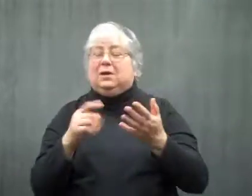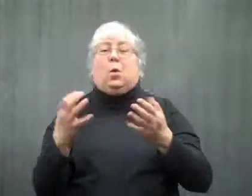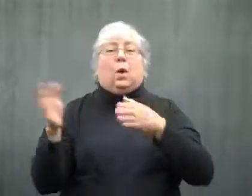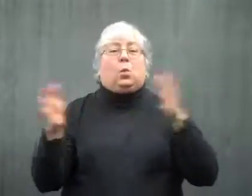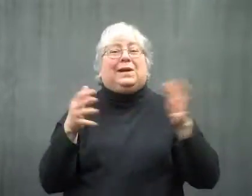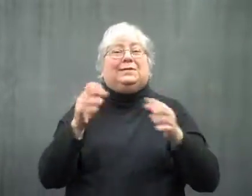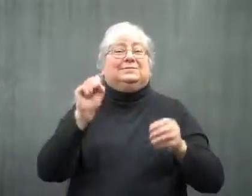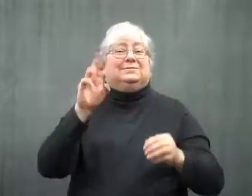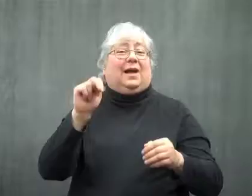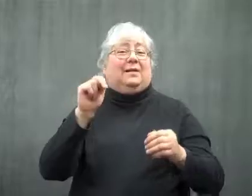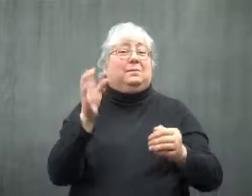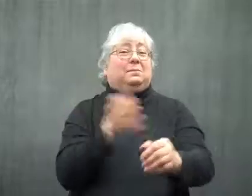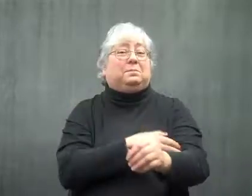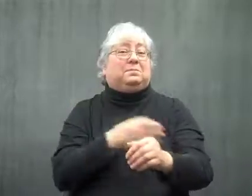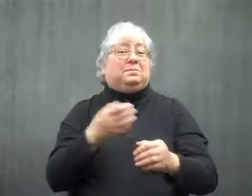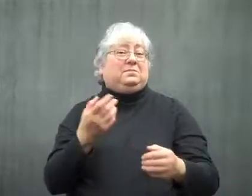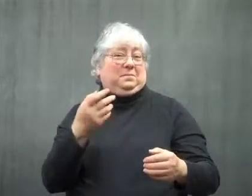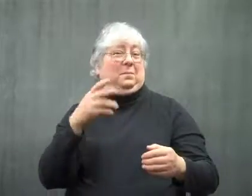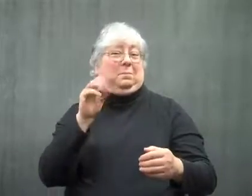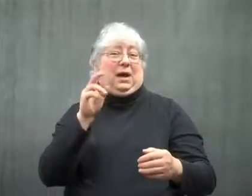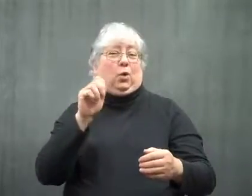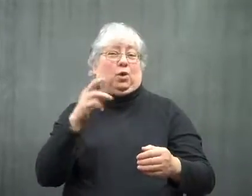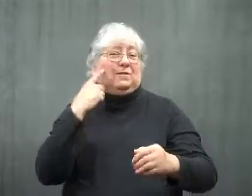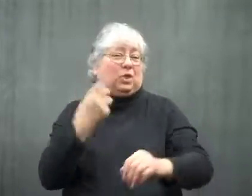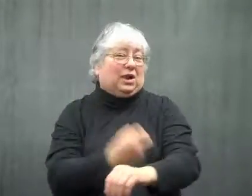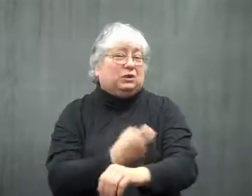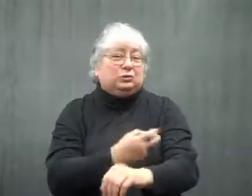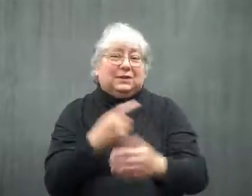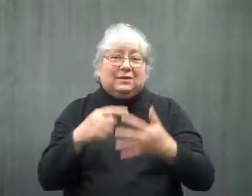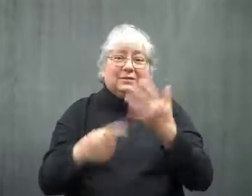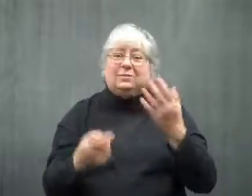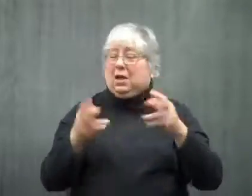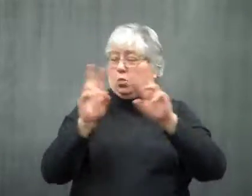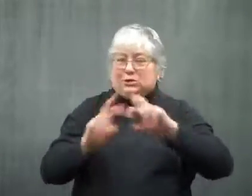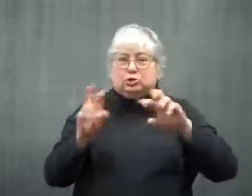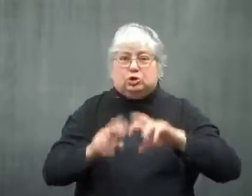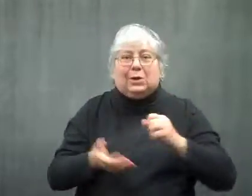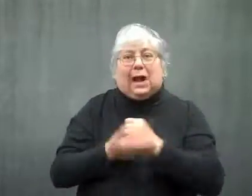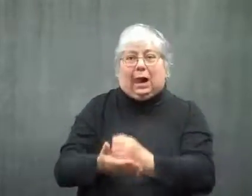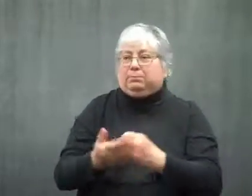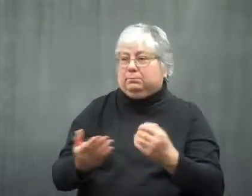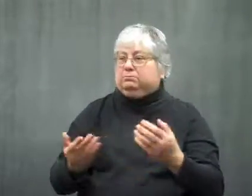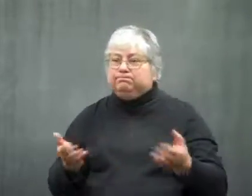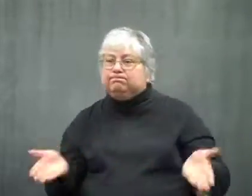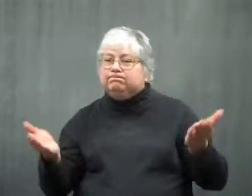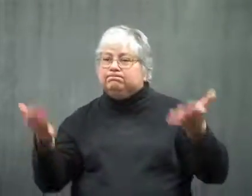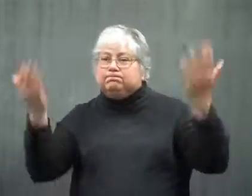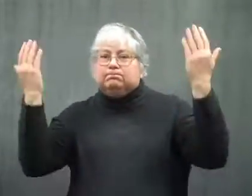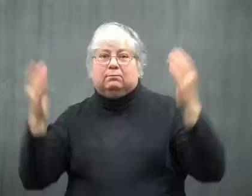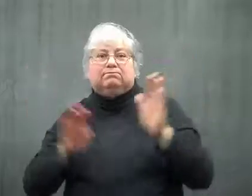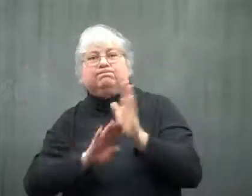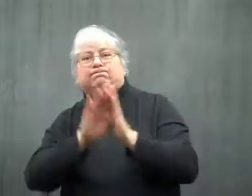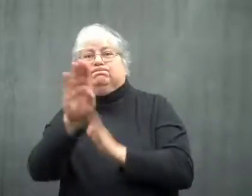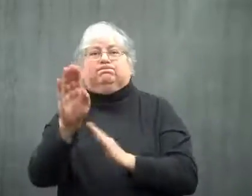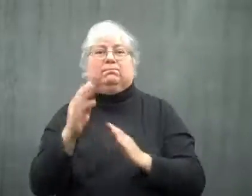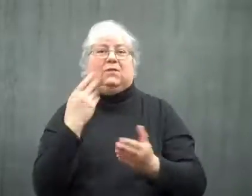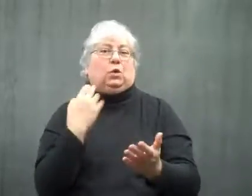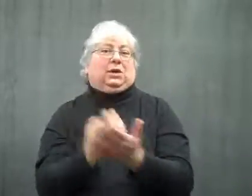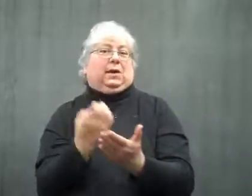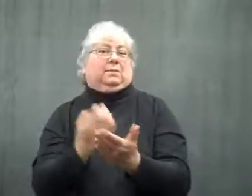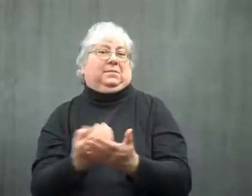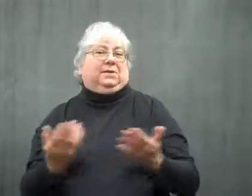He wants more for wind and solar power and research to grow the economy.